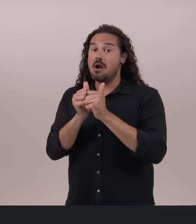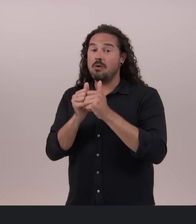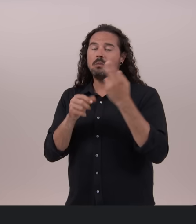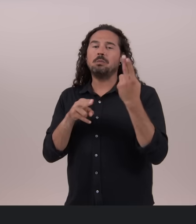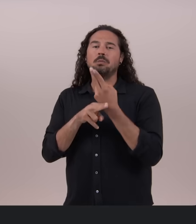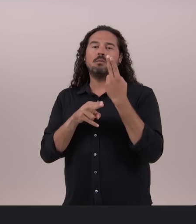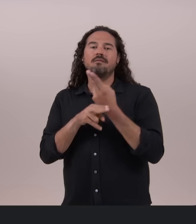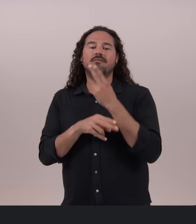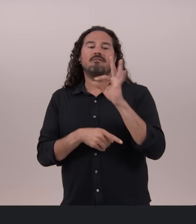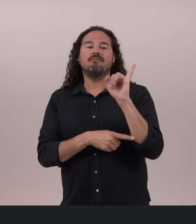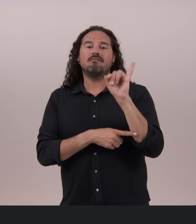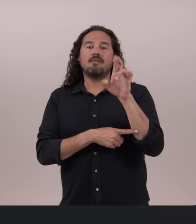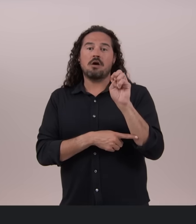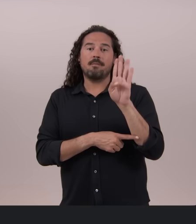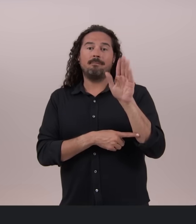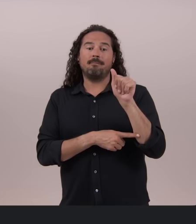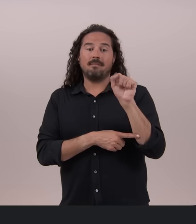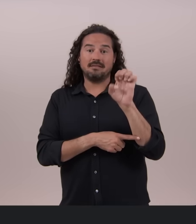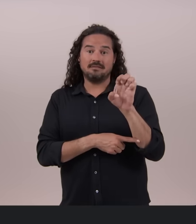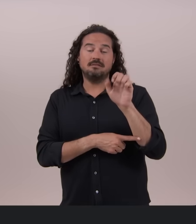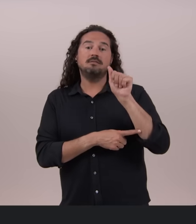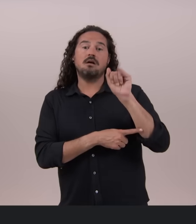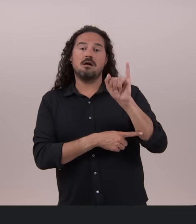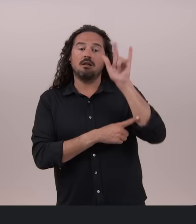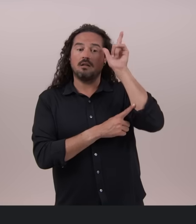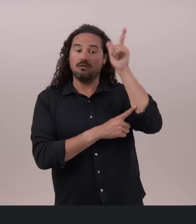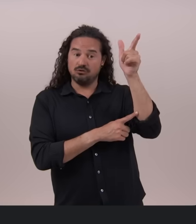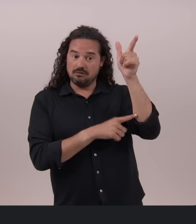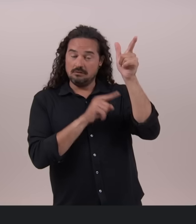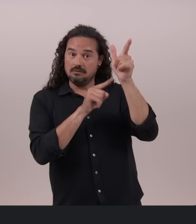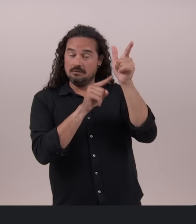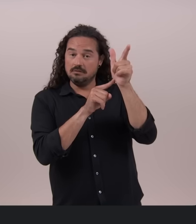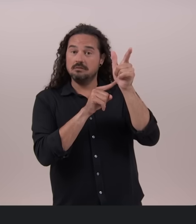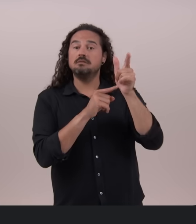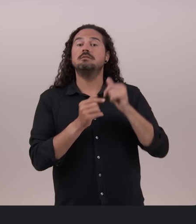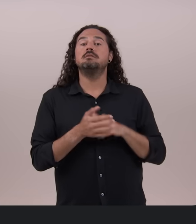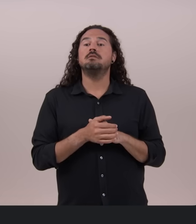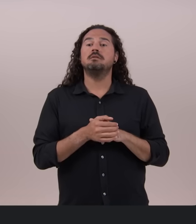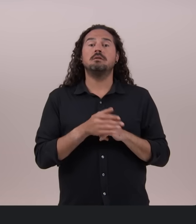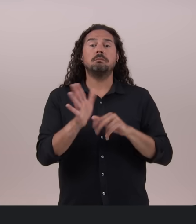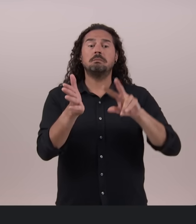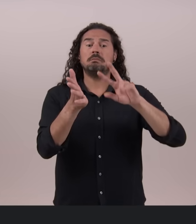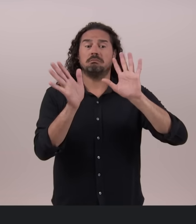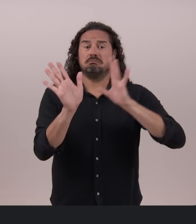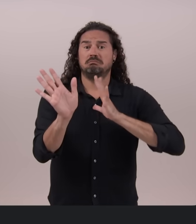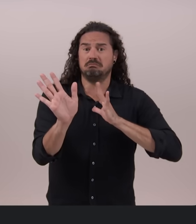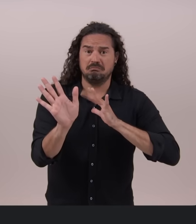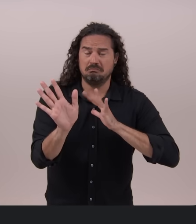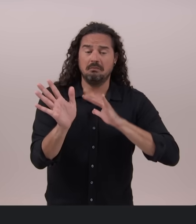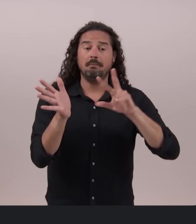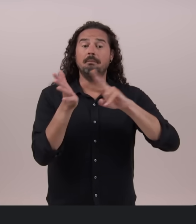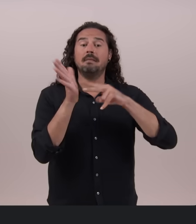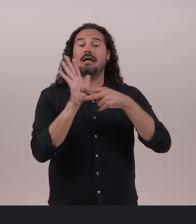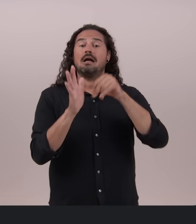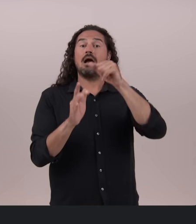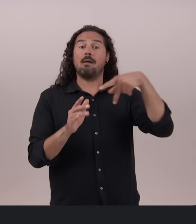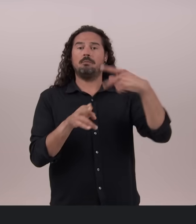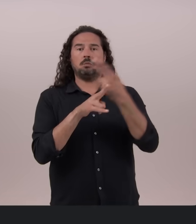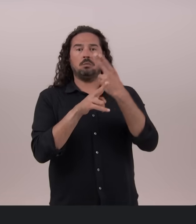hybrid Firebase logic, which is great, because that way the app only uses the cloud device model